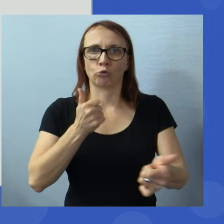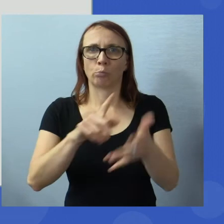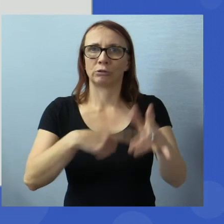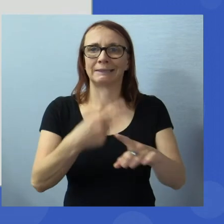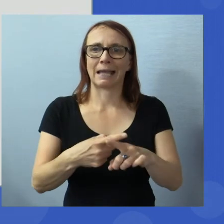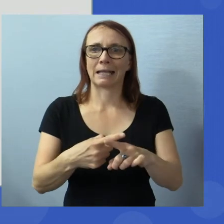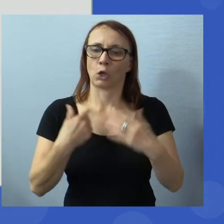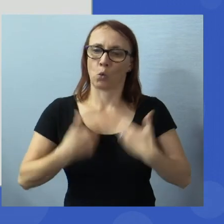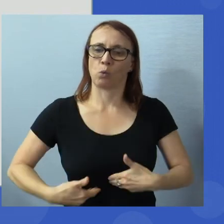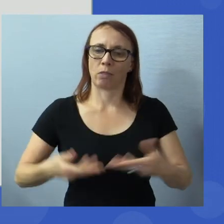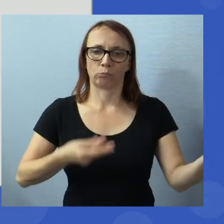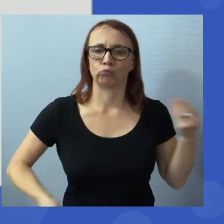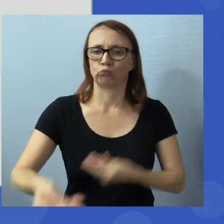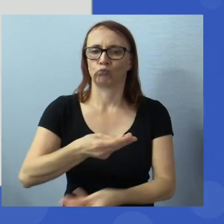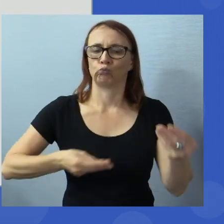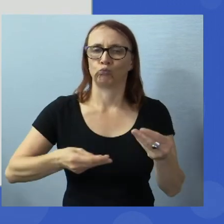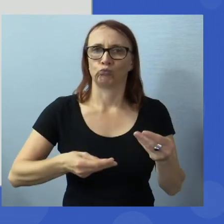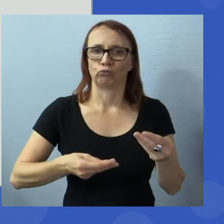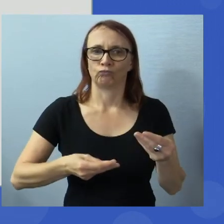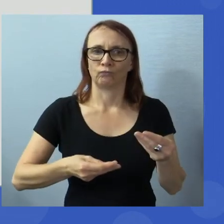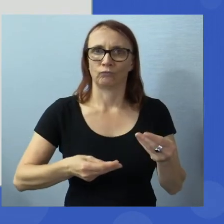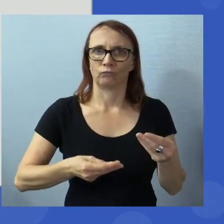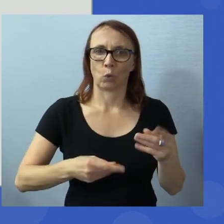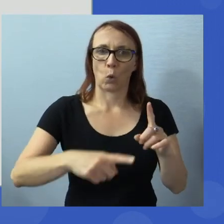wealth and as an incentive and disincentive for environmental